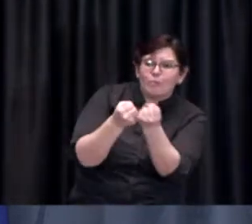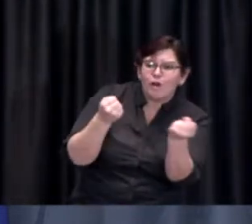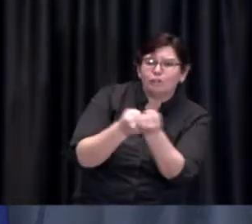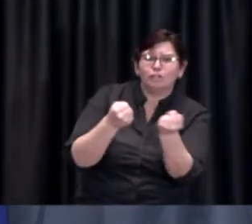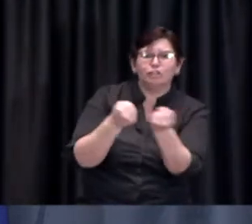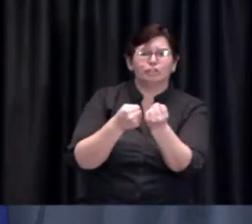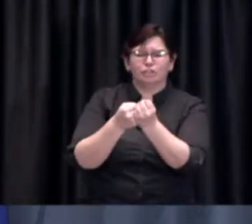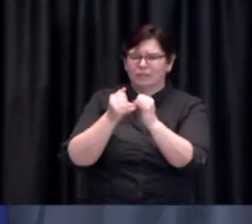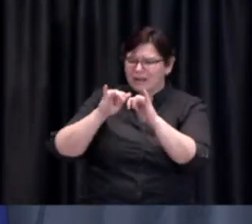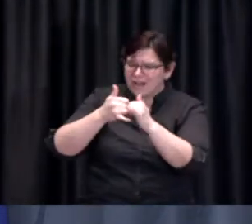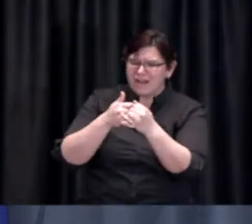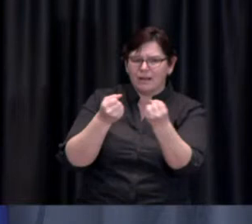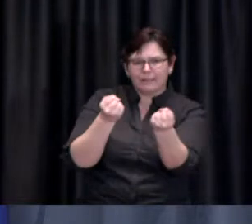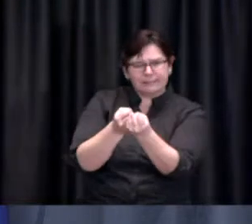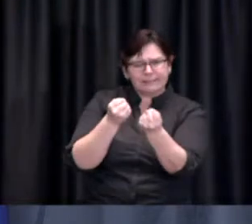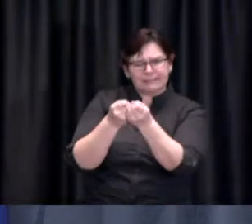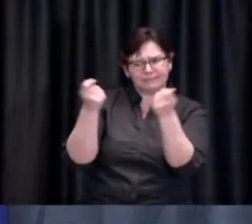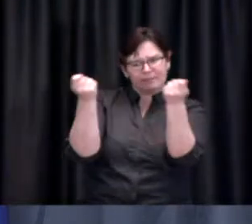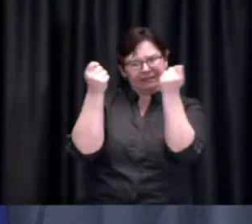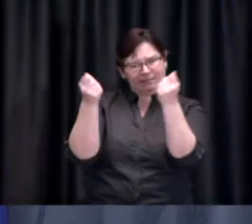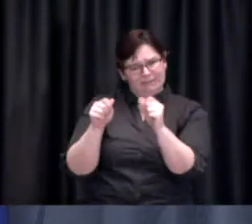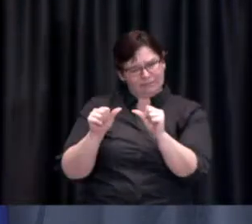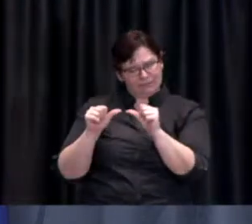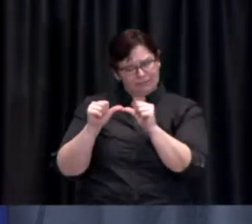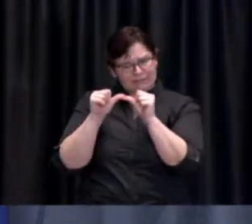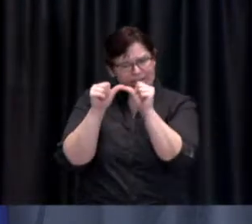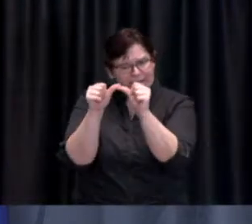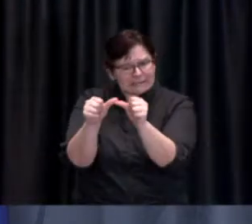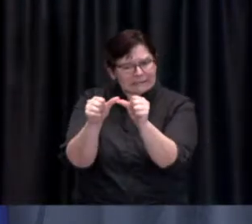which many organizations have done so well during this pandemic.